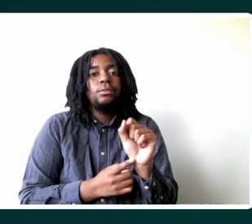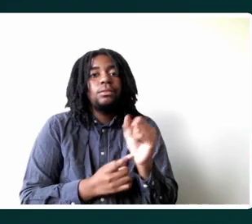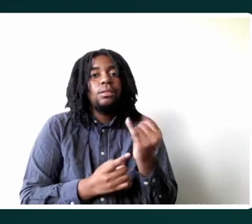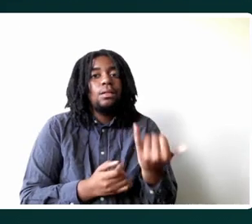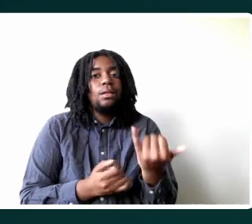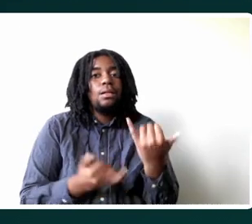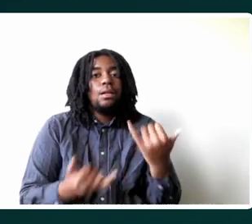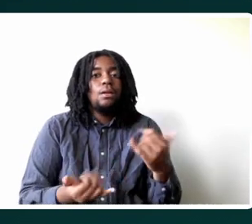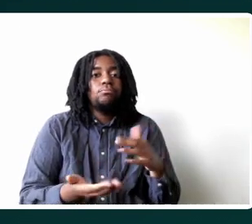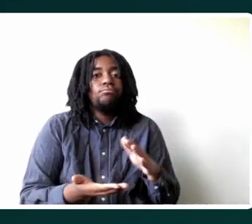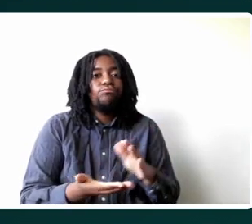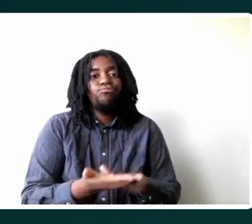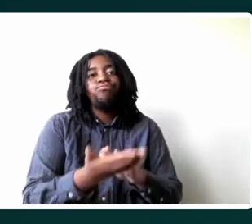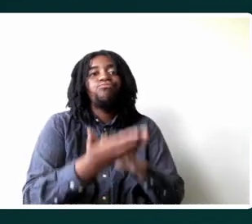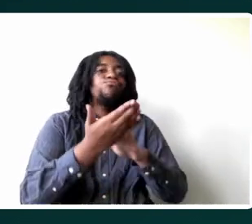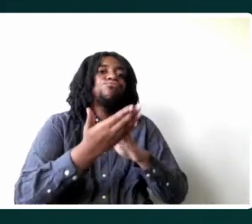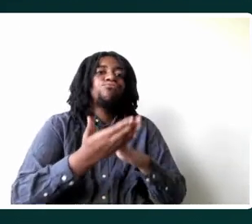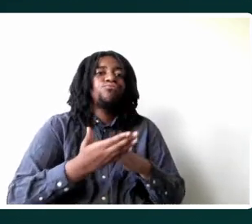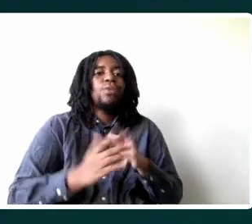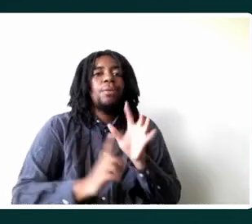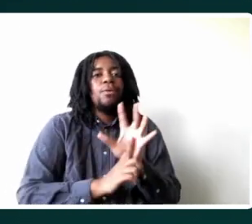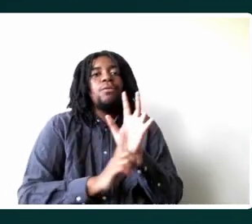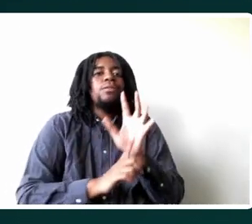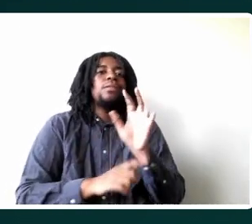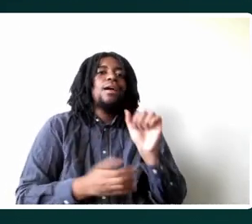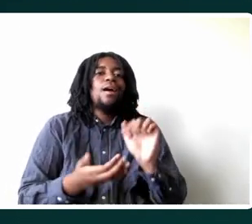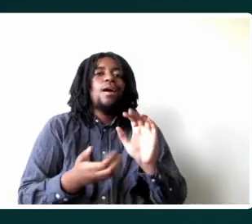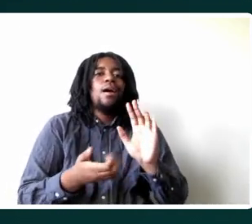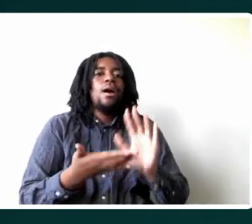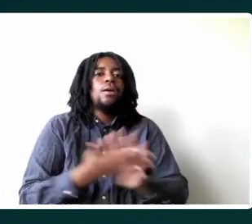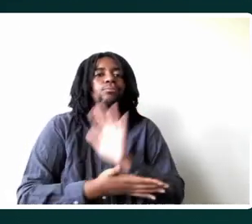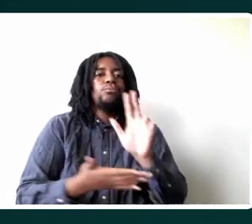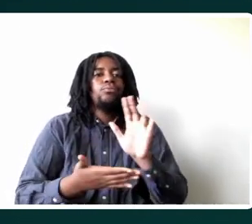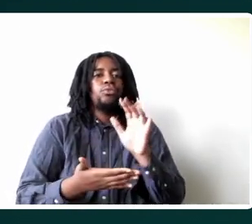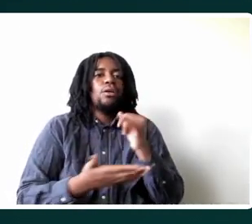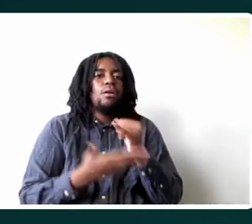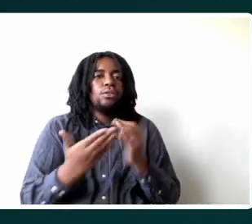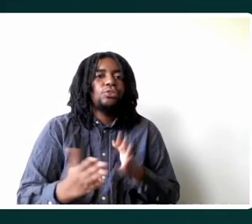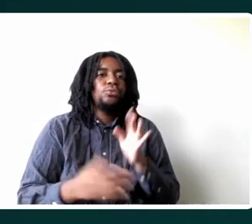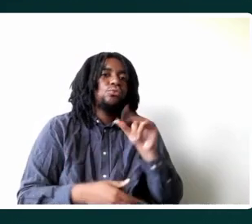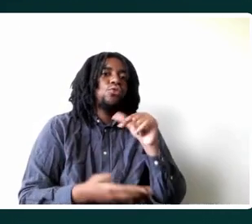artist who graduated from D.C.'s Armstrong High School and then Howard University and